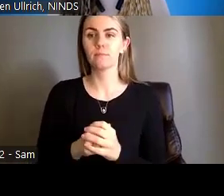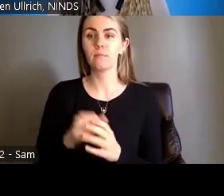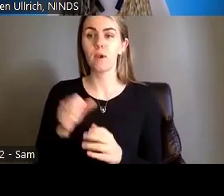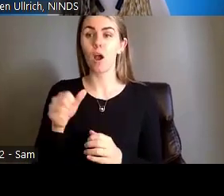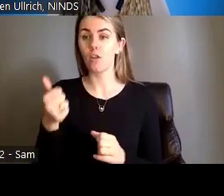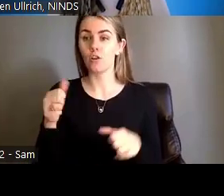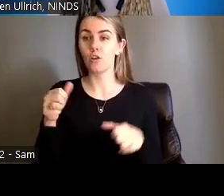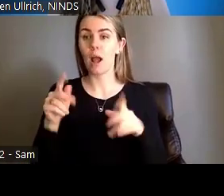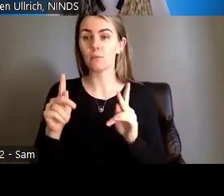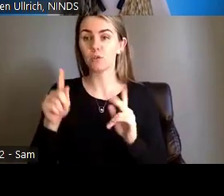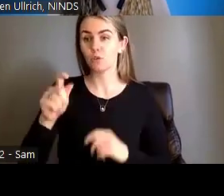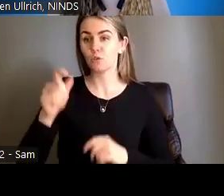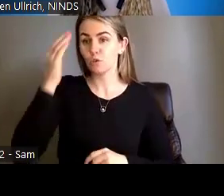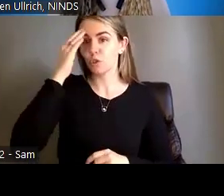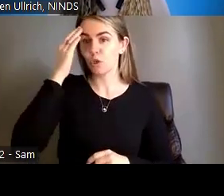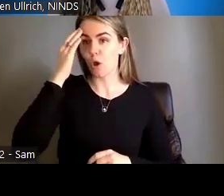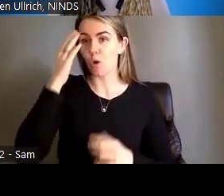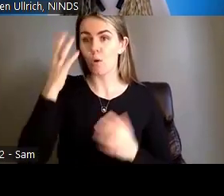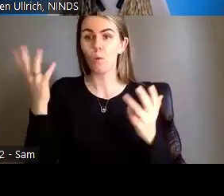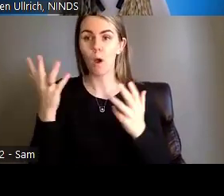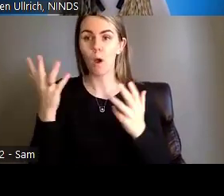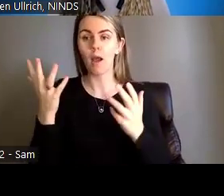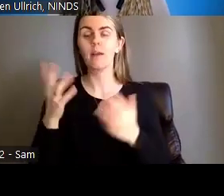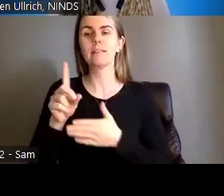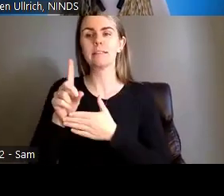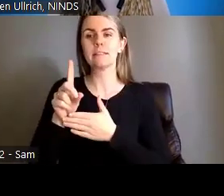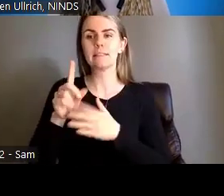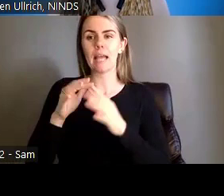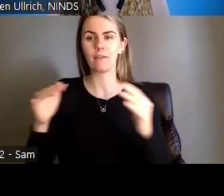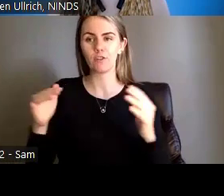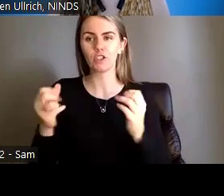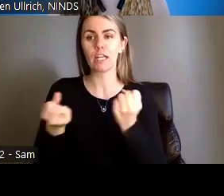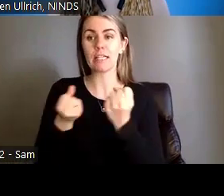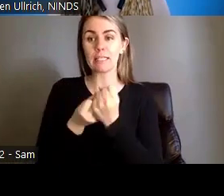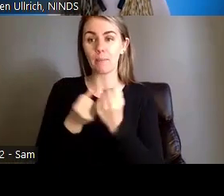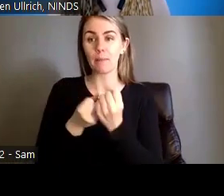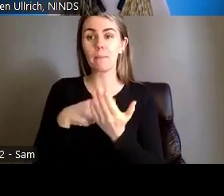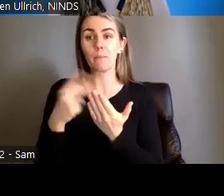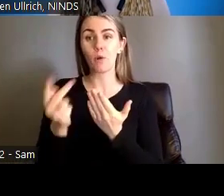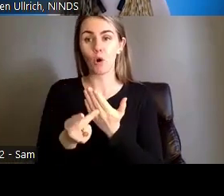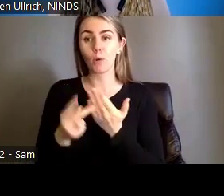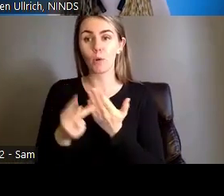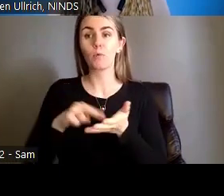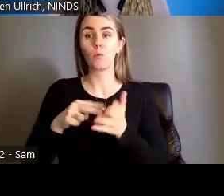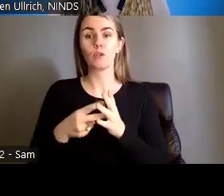is the diversity supplement program, which provides funds to existing NIH grants